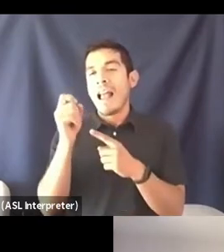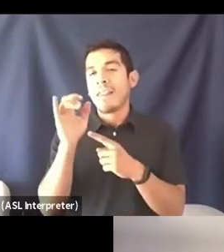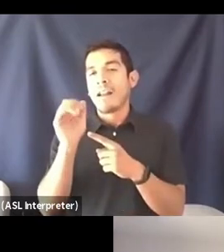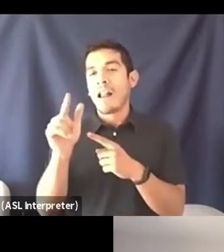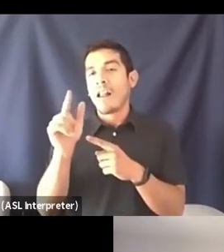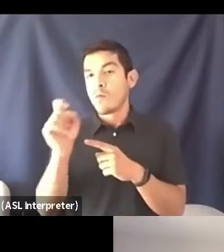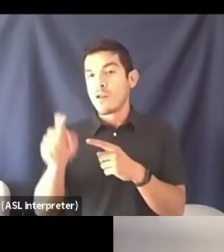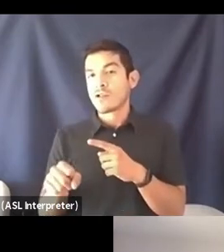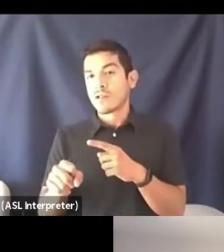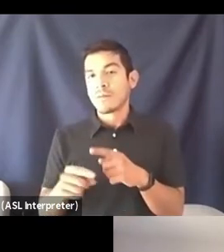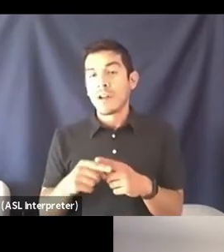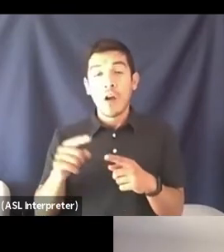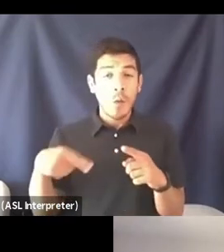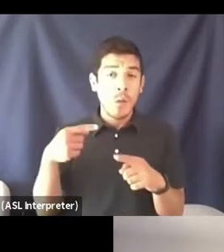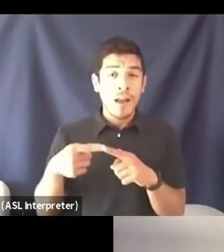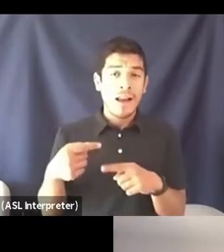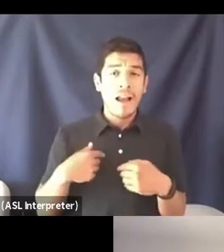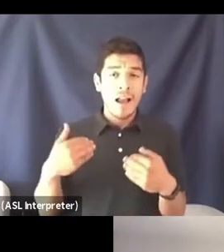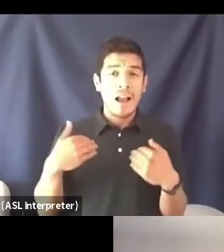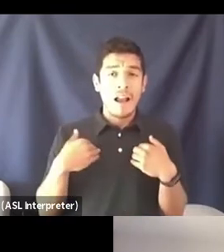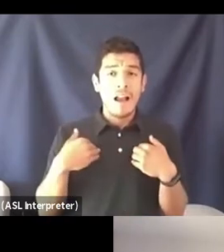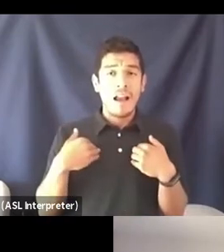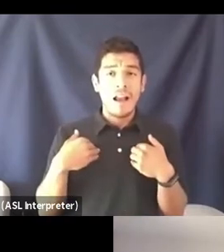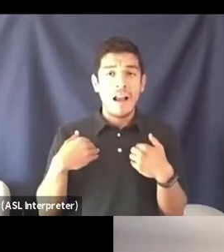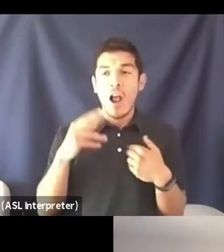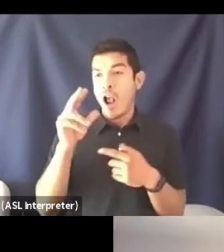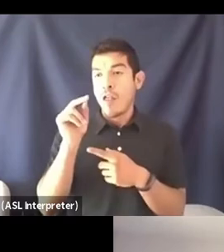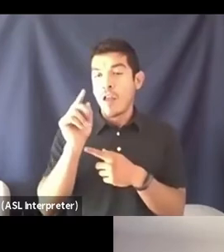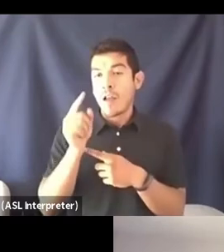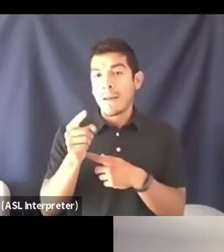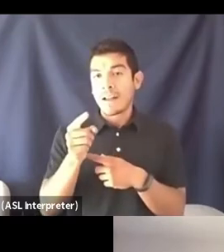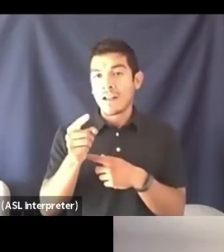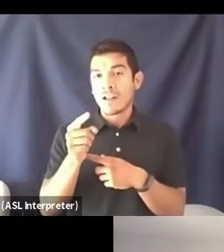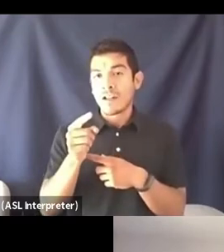So when I had like 30 minutes short student version,